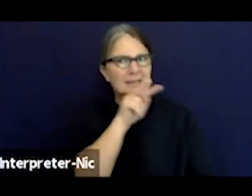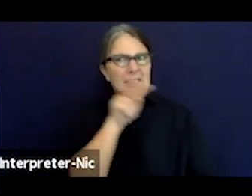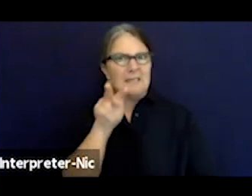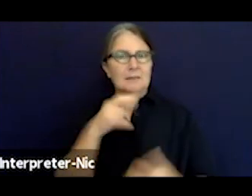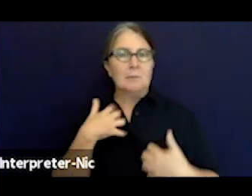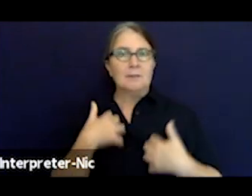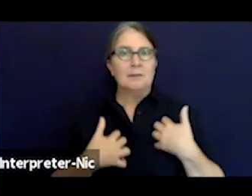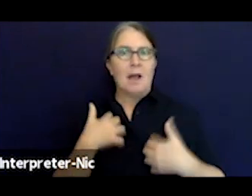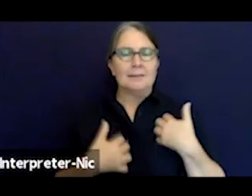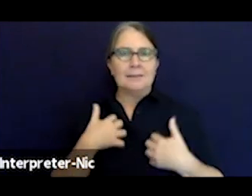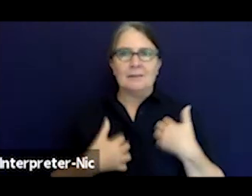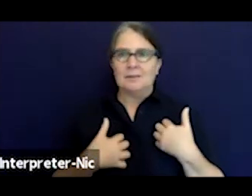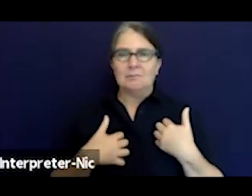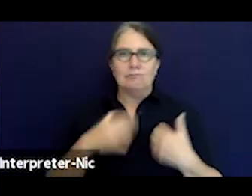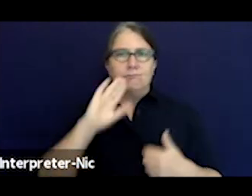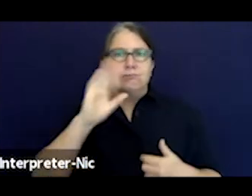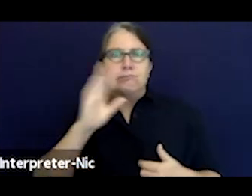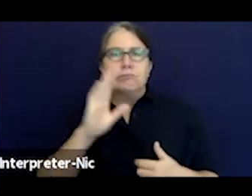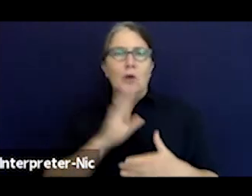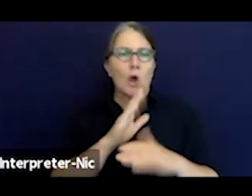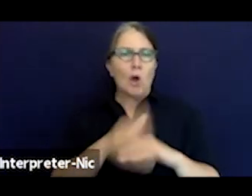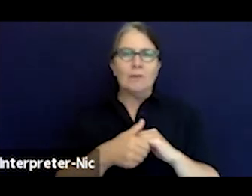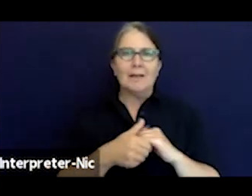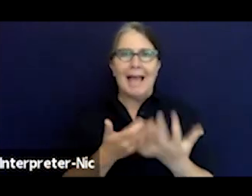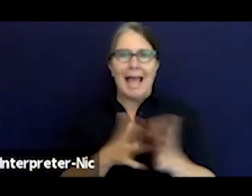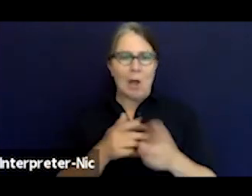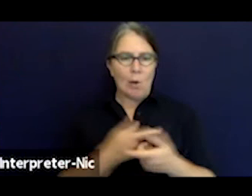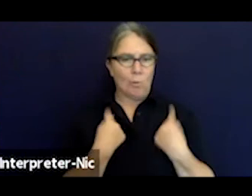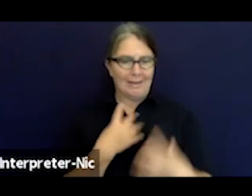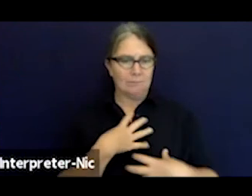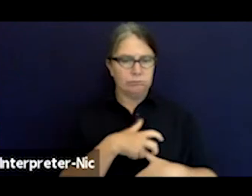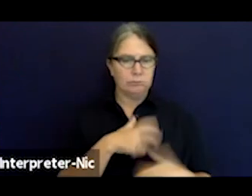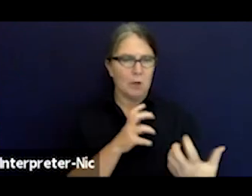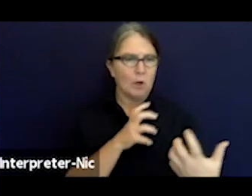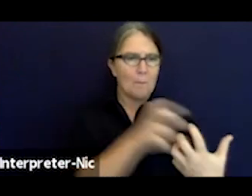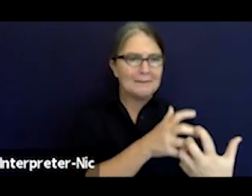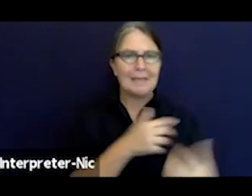accommodations, universal design, universal design for learning. I would love to hear,